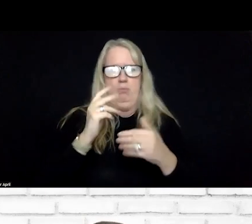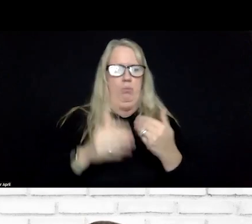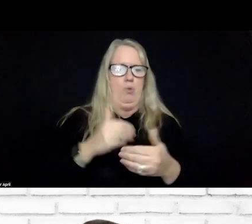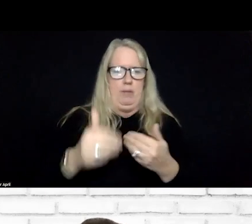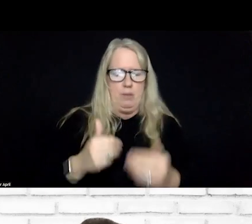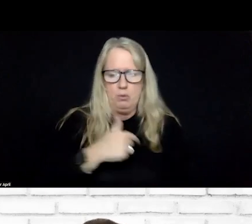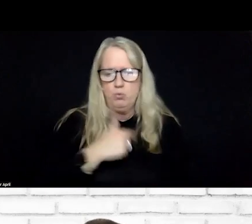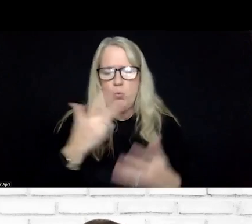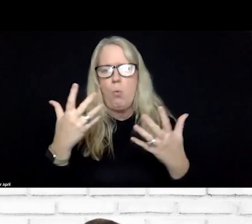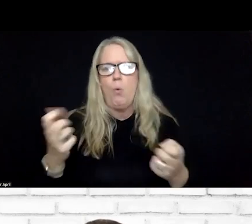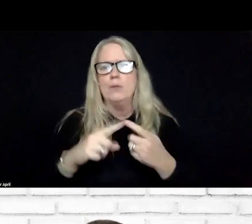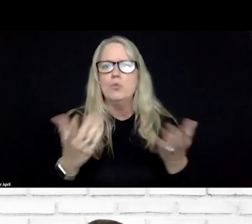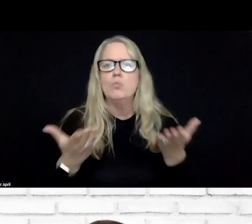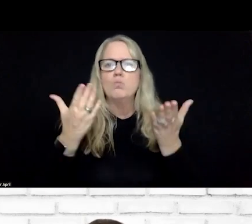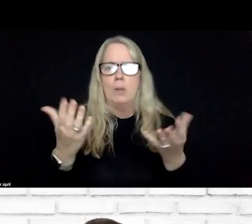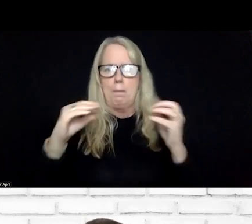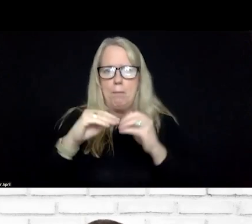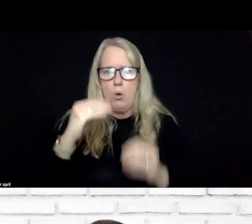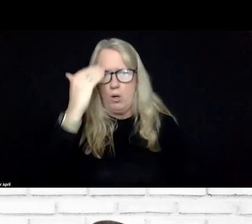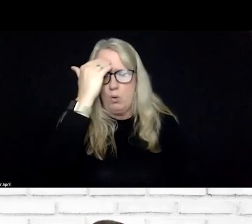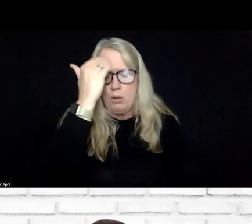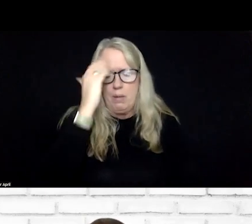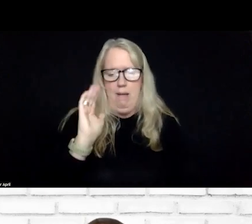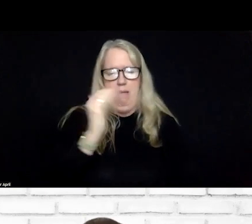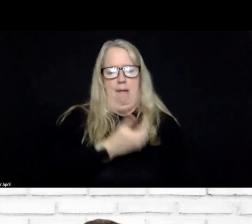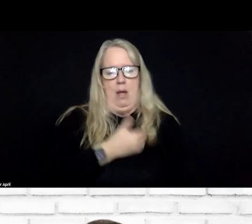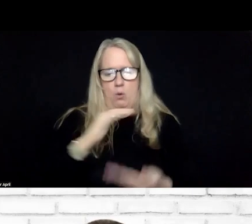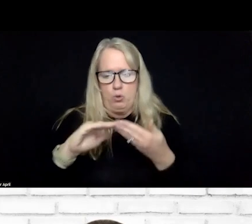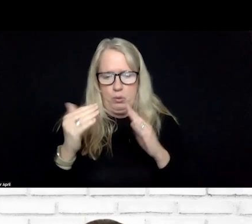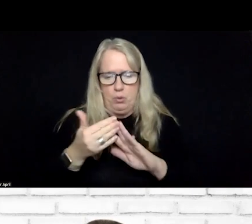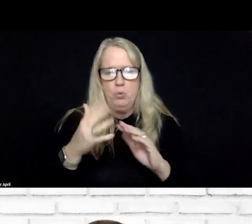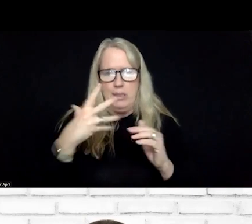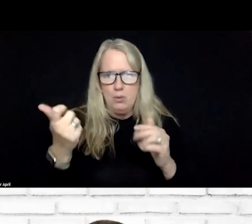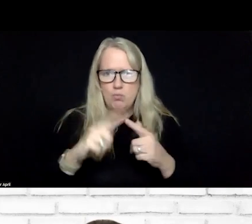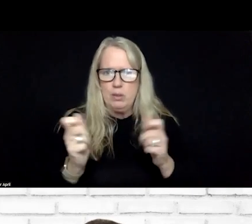GOING TO RAISE AWARENESS THAT WE NEED TO LOOK IN OUR OWN